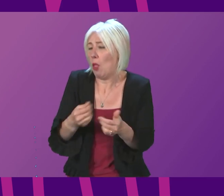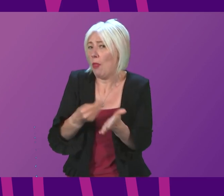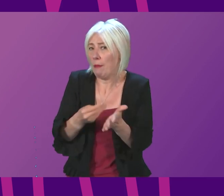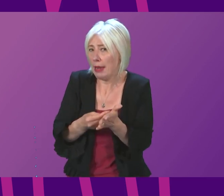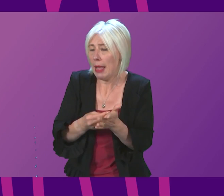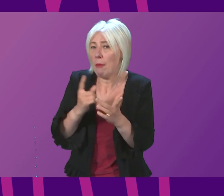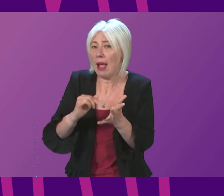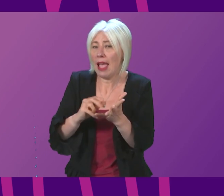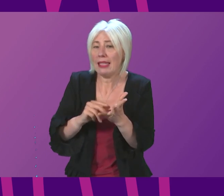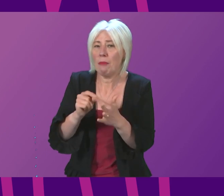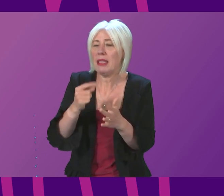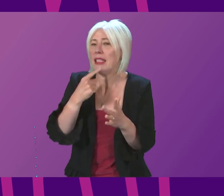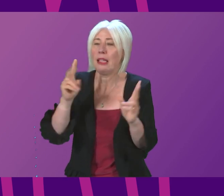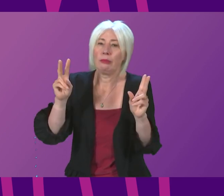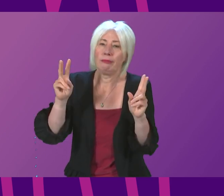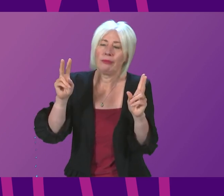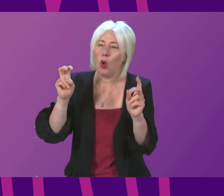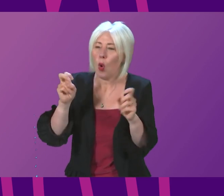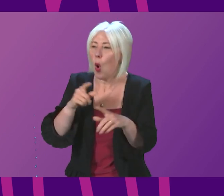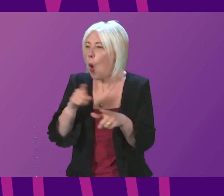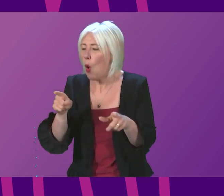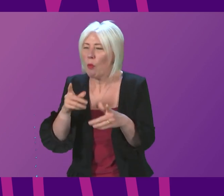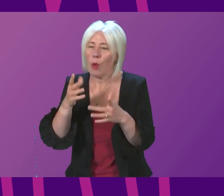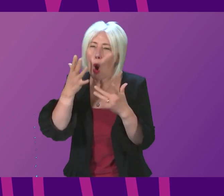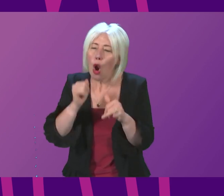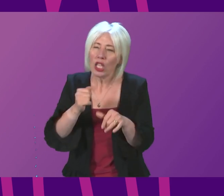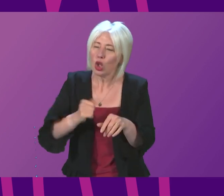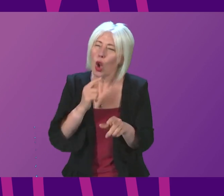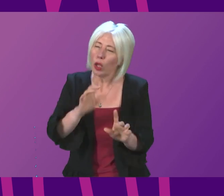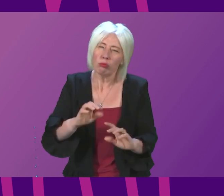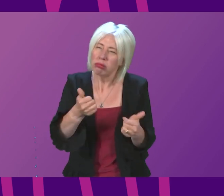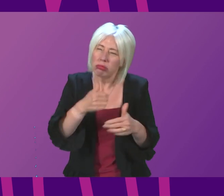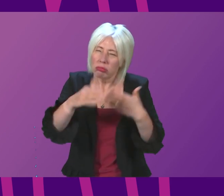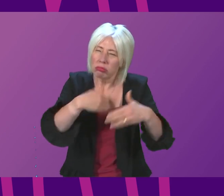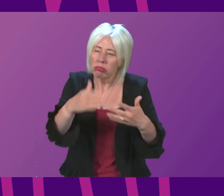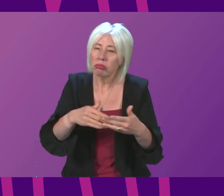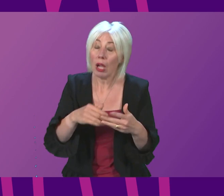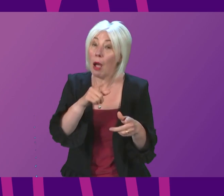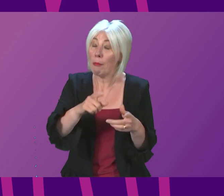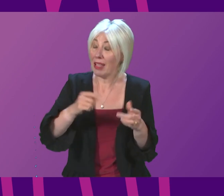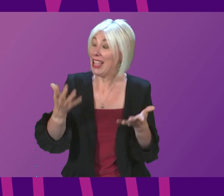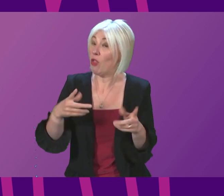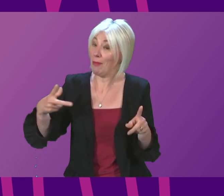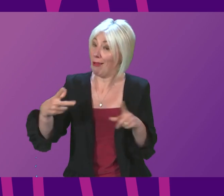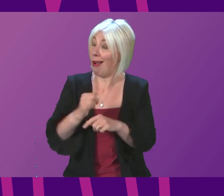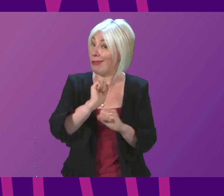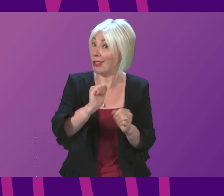talk of “clipping the wings” of Audit Scotland. The SNP has already cut Audit Scotland’s budget by nearly a fifth since it came to